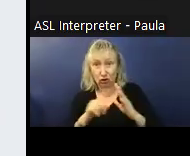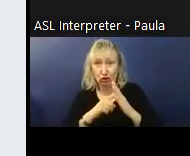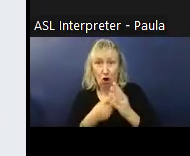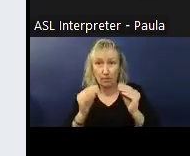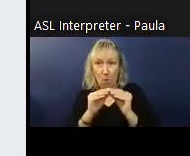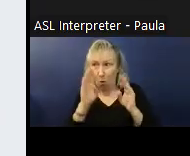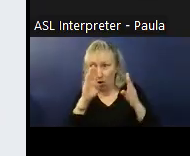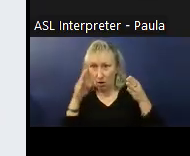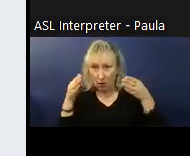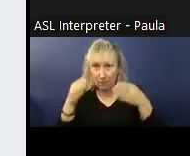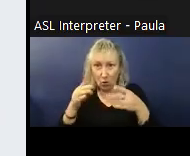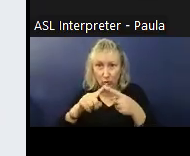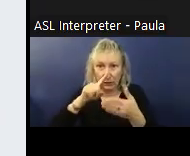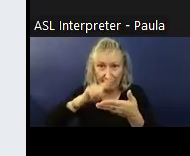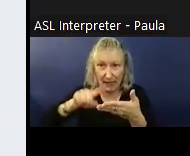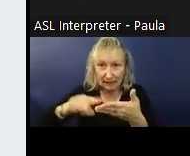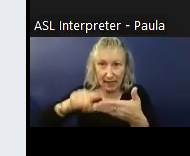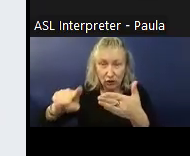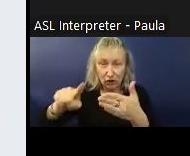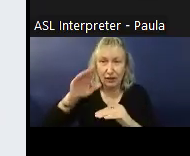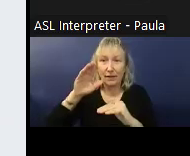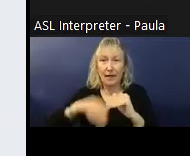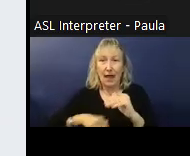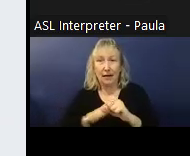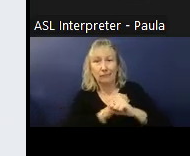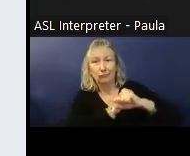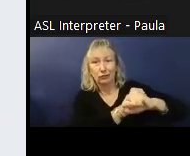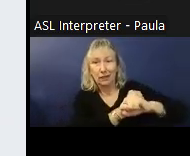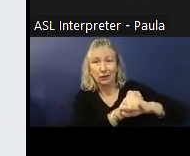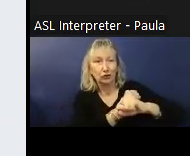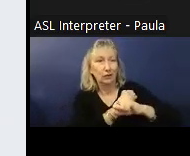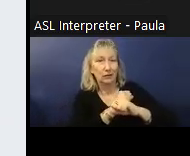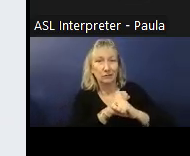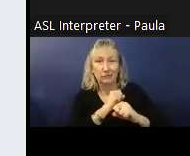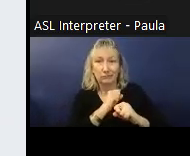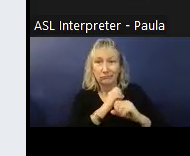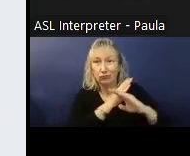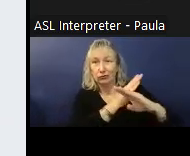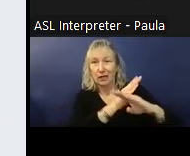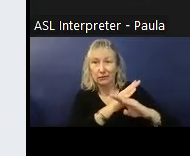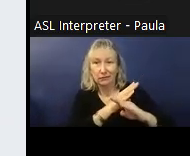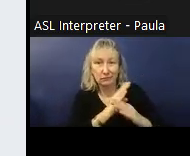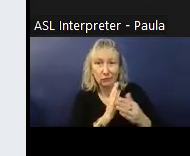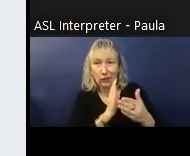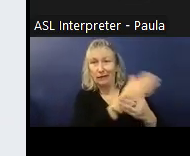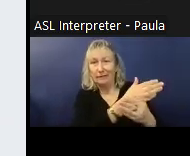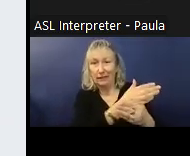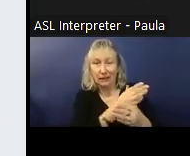investigatory focused body and less of a protection prevention intervention model. And what we're trying to do not just in Oregon,